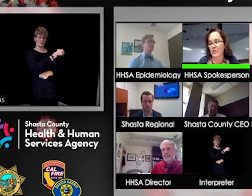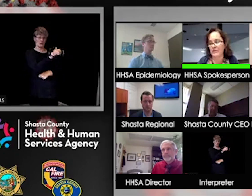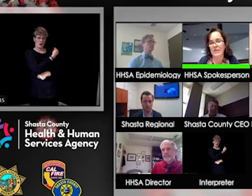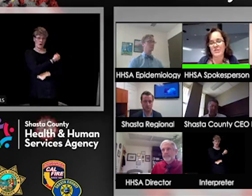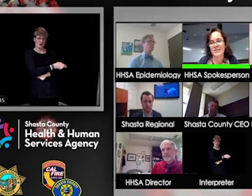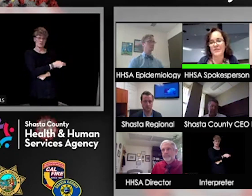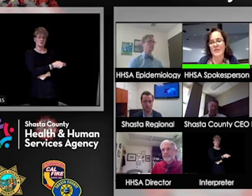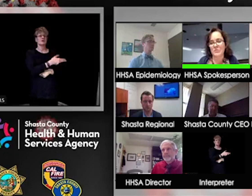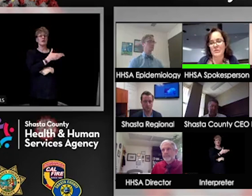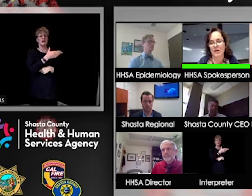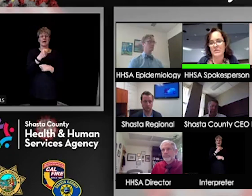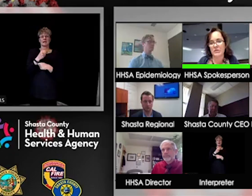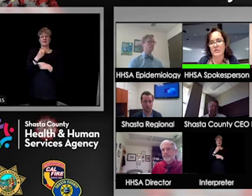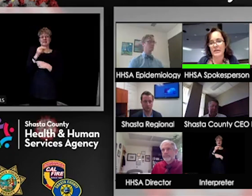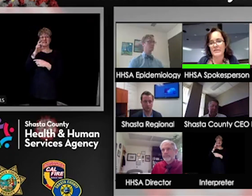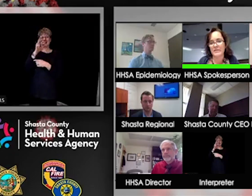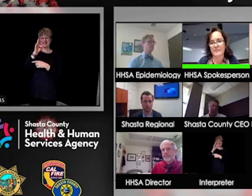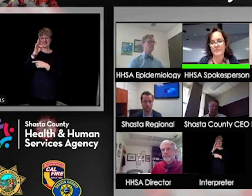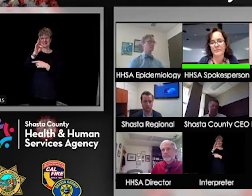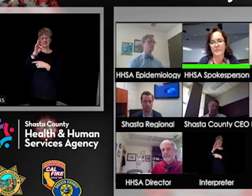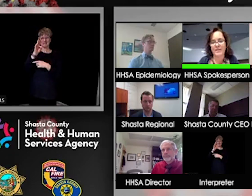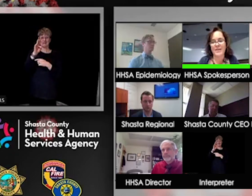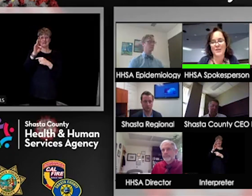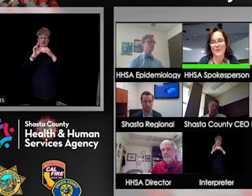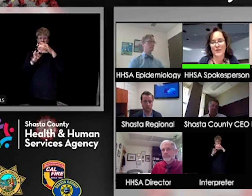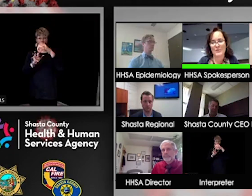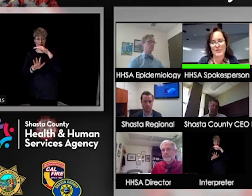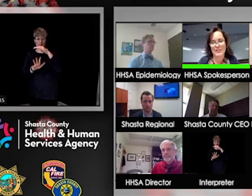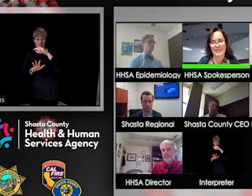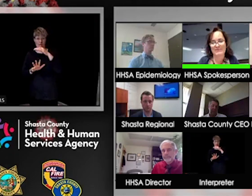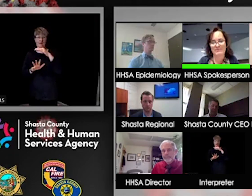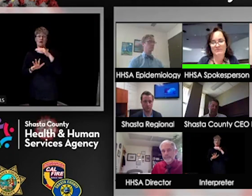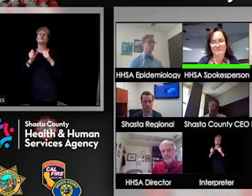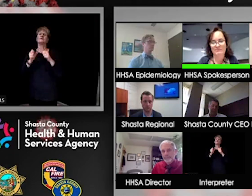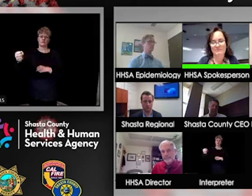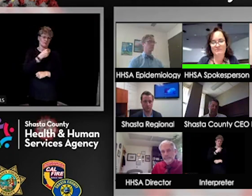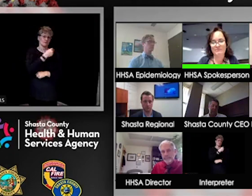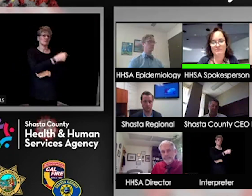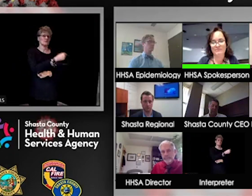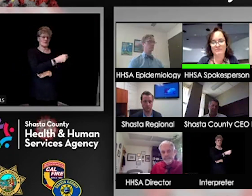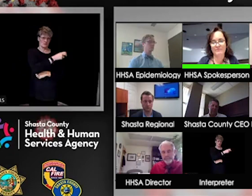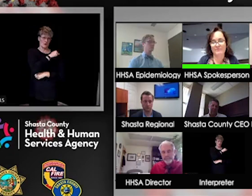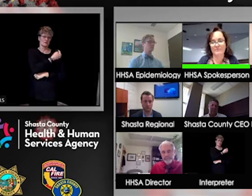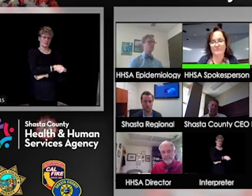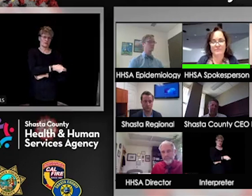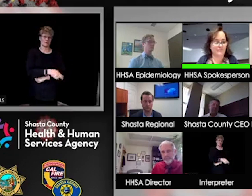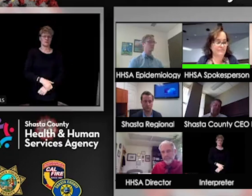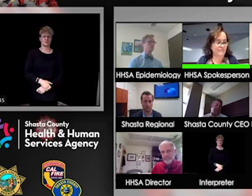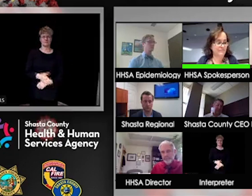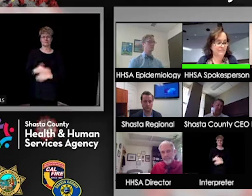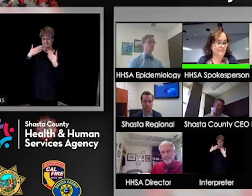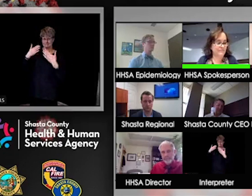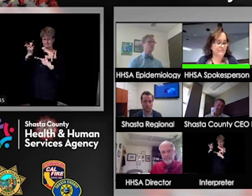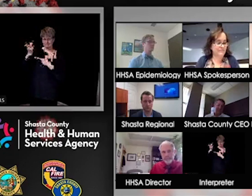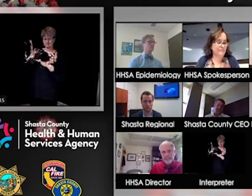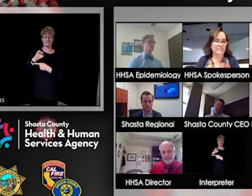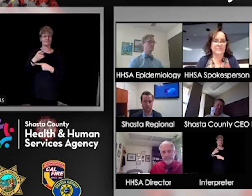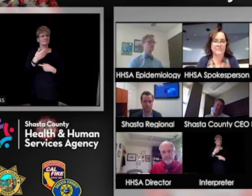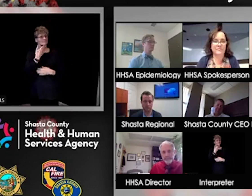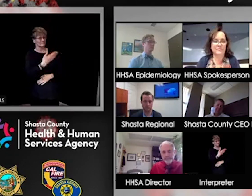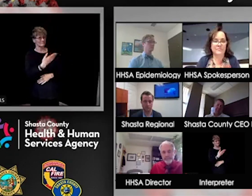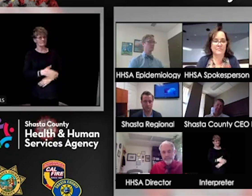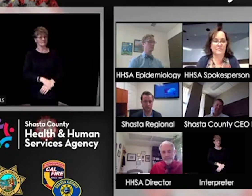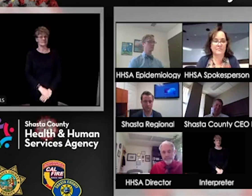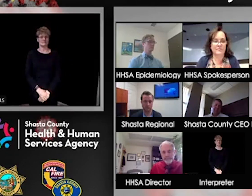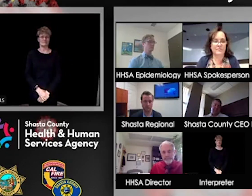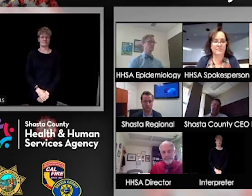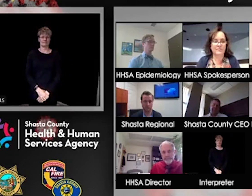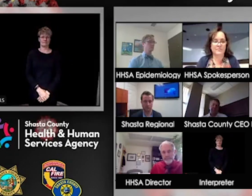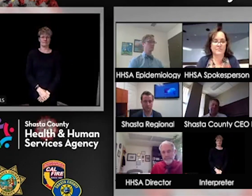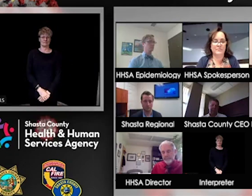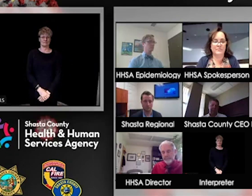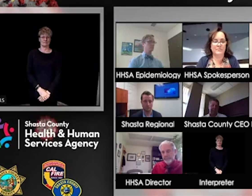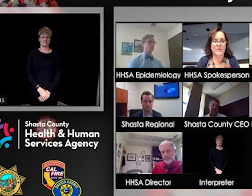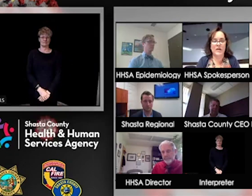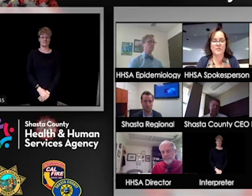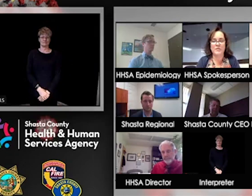of our 25 patients have had to be hospitalized. Thank you for that question. Thanks. Other